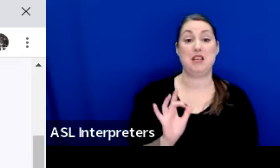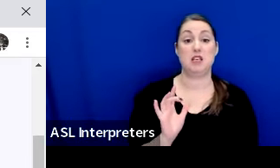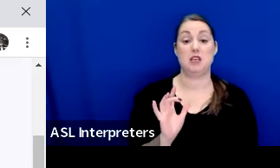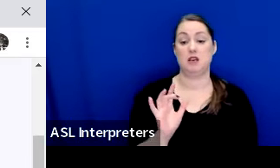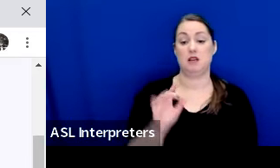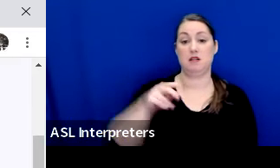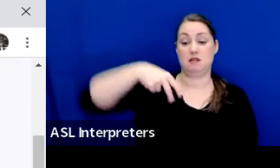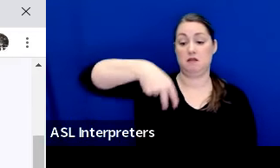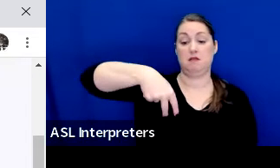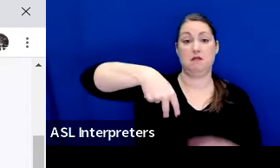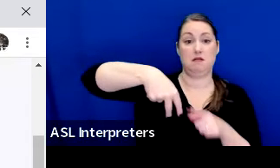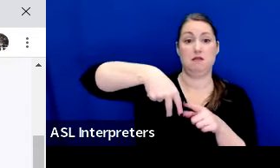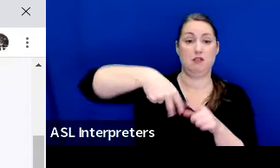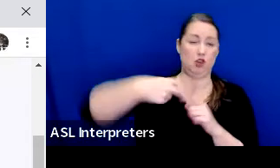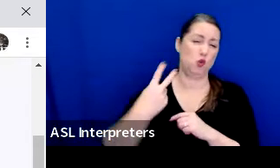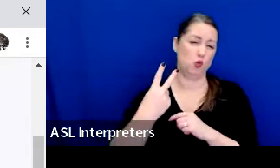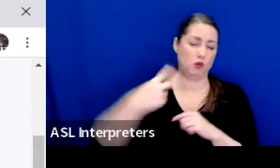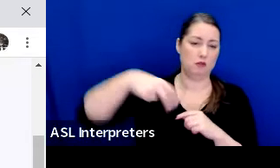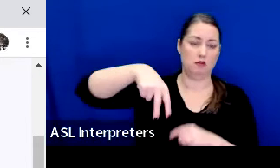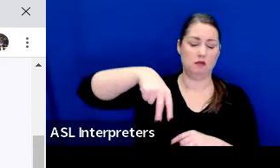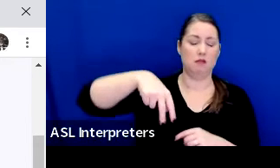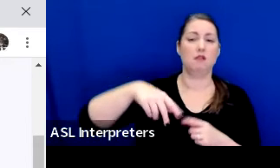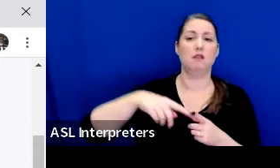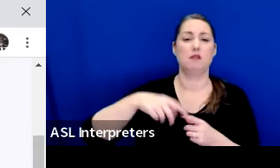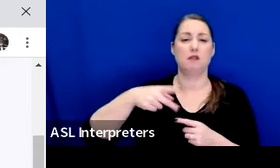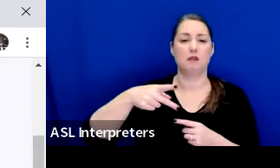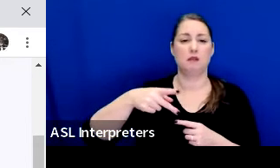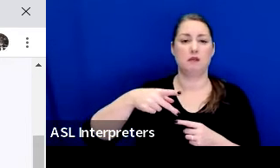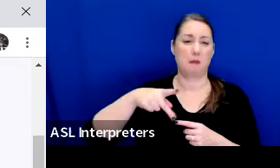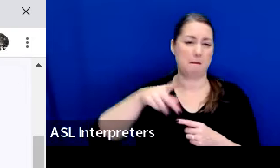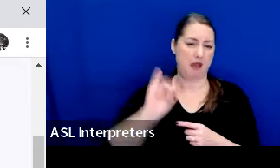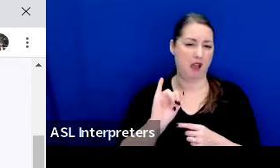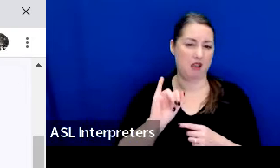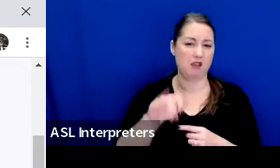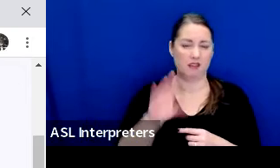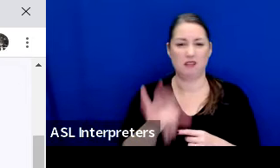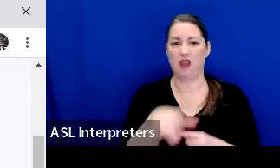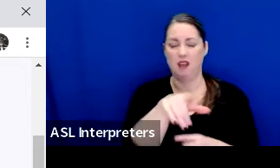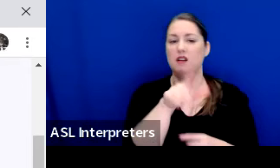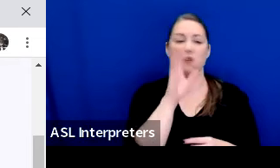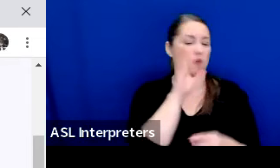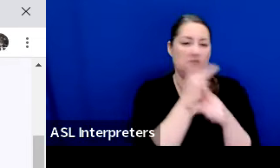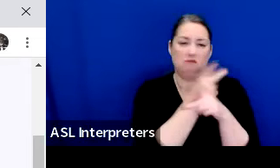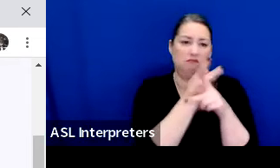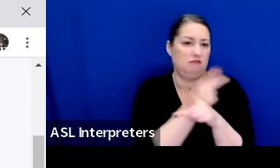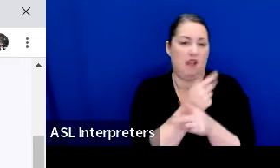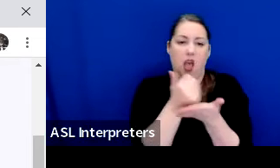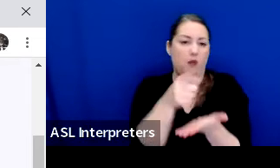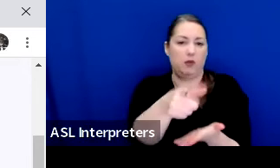It basically does all of the mathematics that you would do. OK. There's no problem.